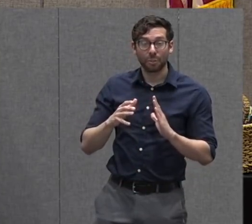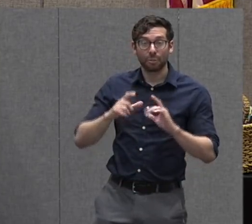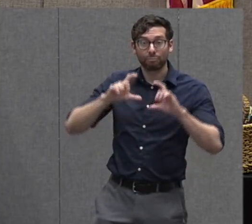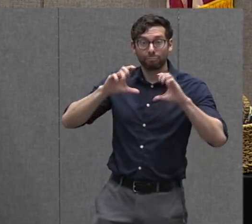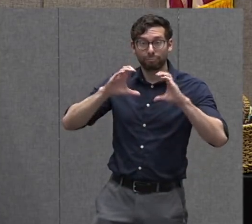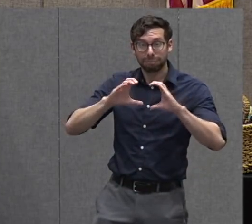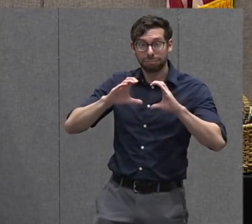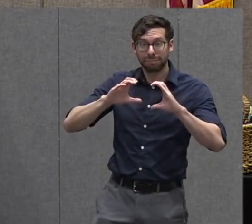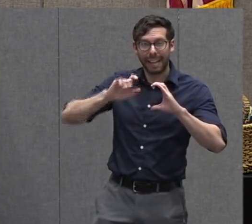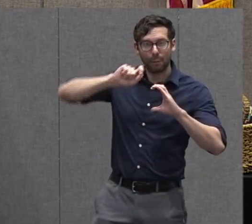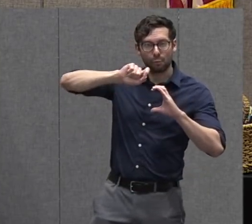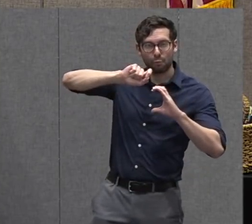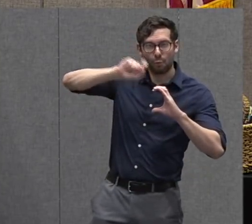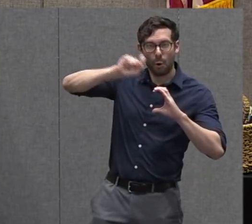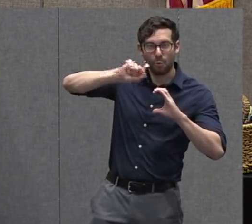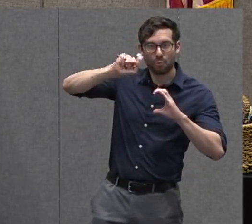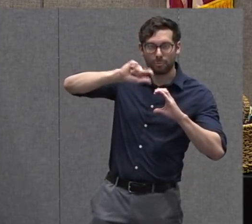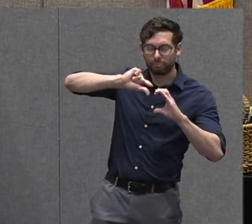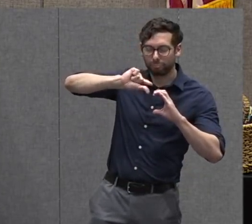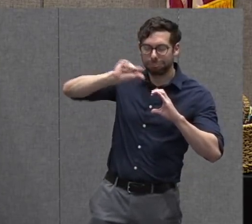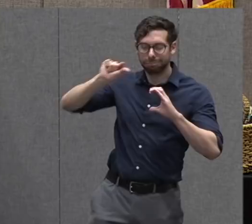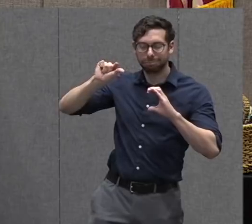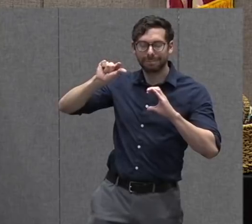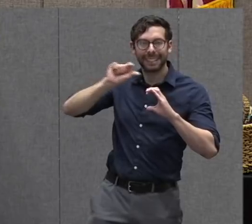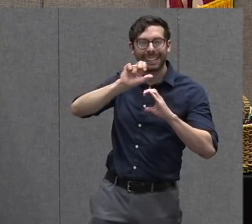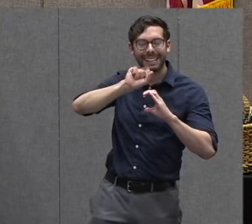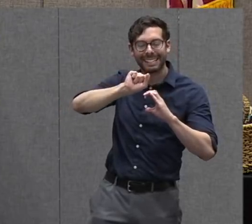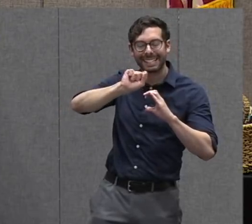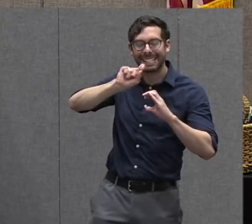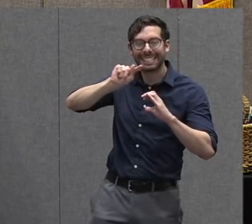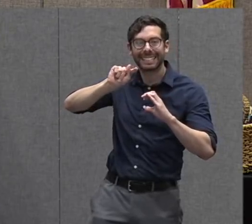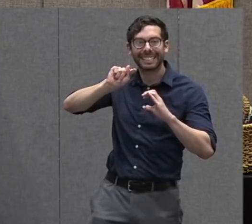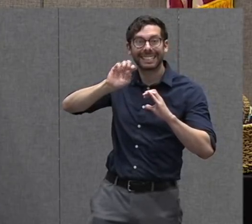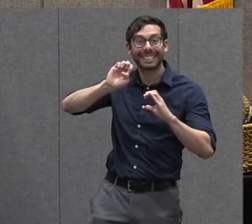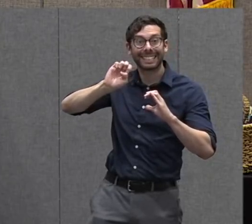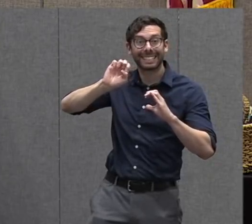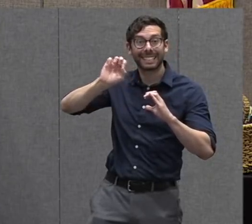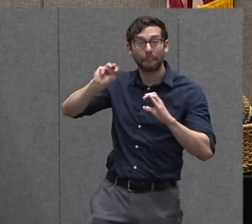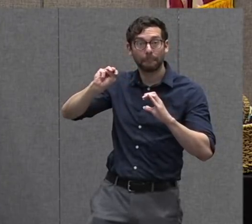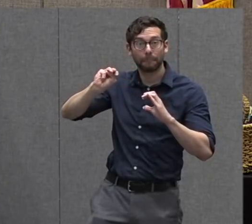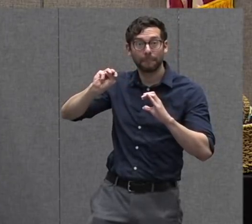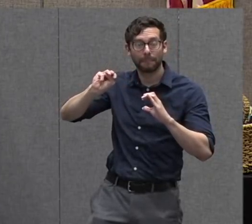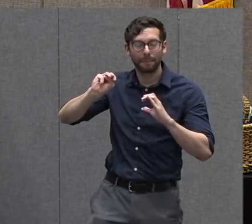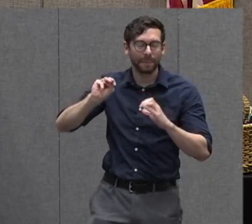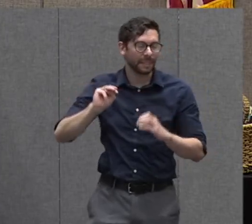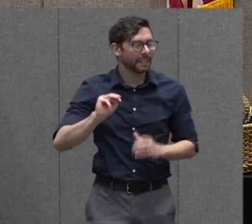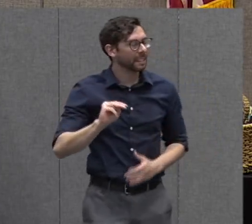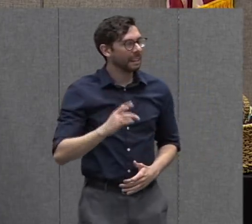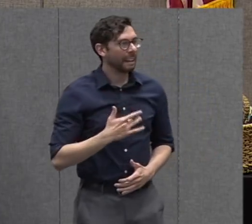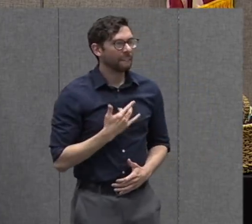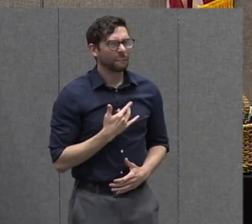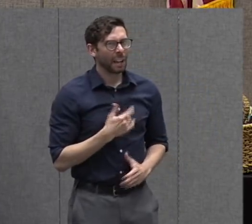[Mr. R] Yeah, that I was just totally impressed by this. [Miss Martindale] Very good. [Mr. R] I think between you and Miss Garcia,